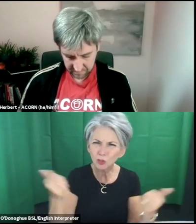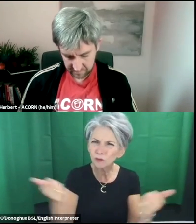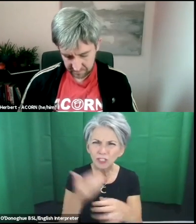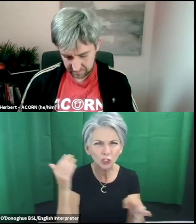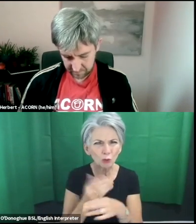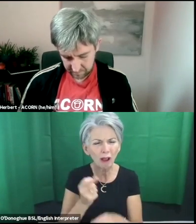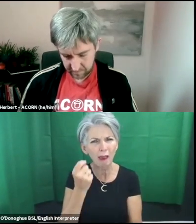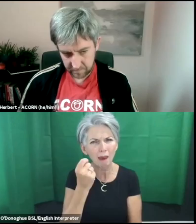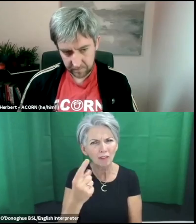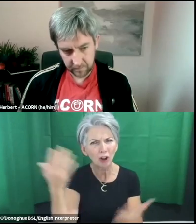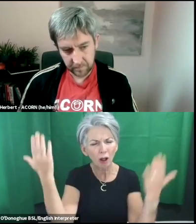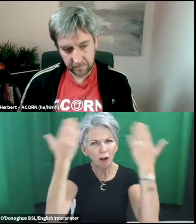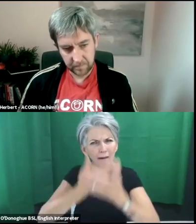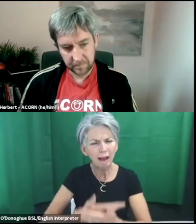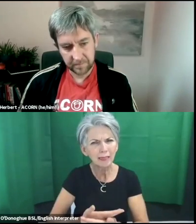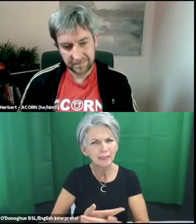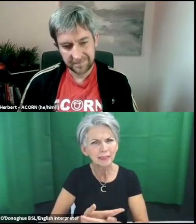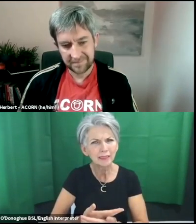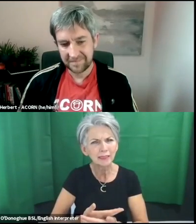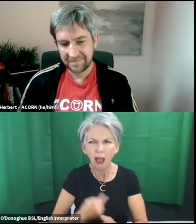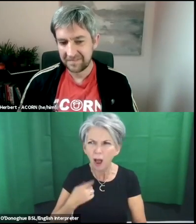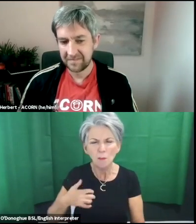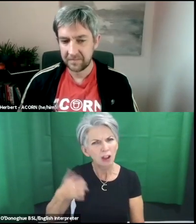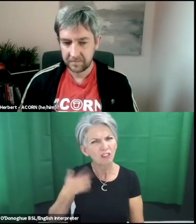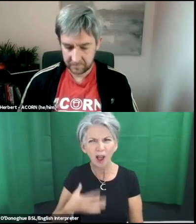angry and I want to stand up to my boss."